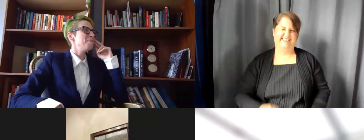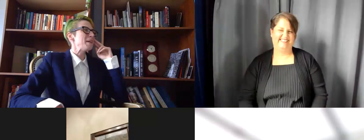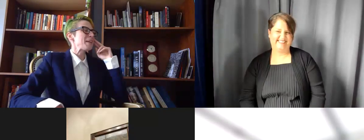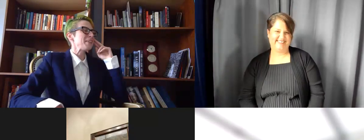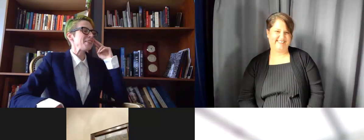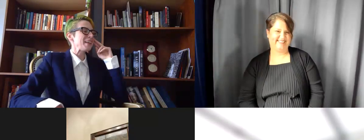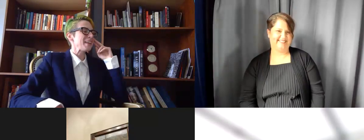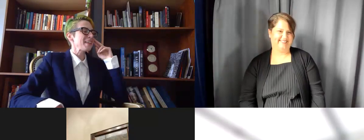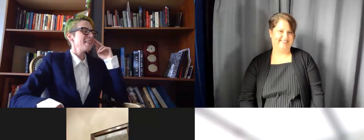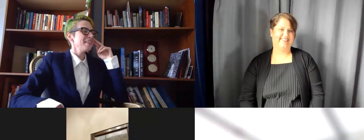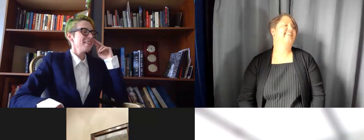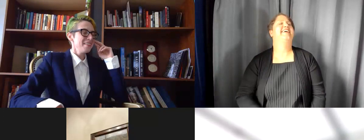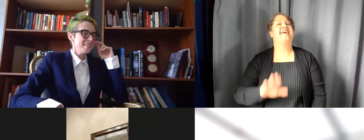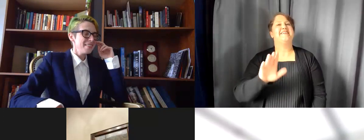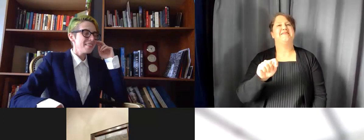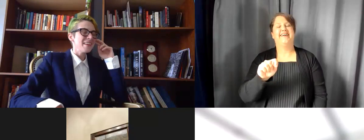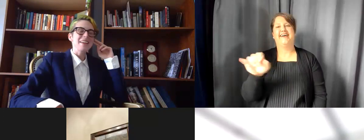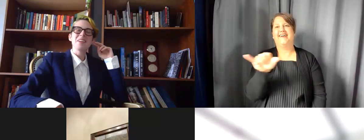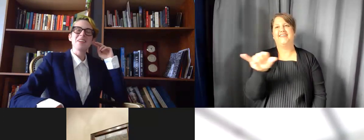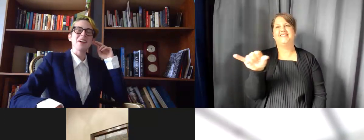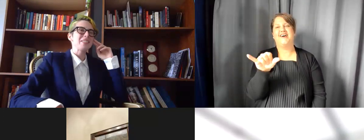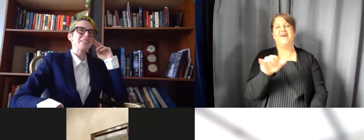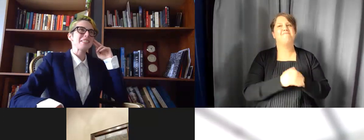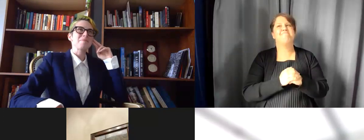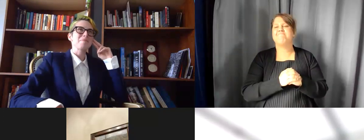Farrah Garland: but also like I don't know it's just.